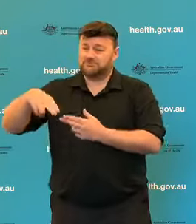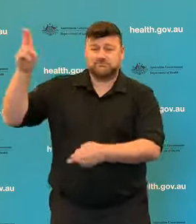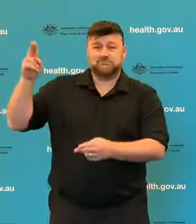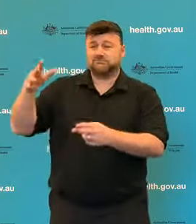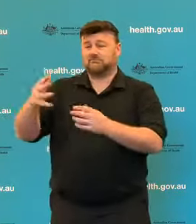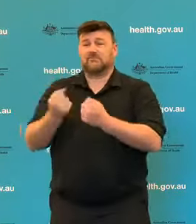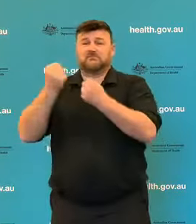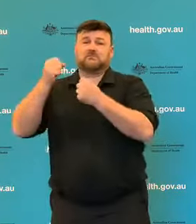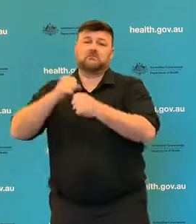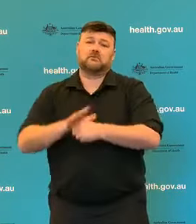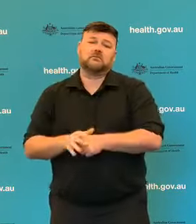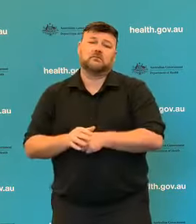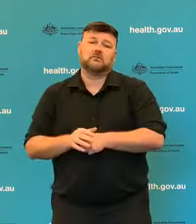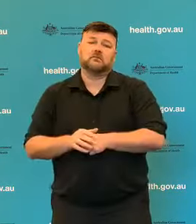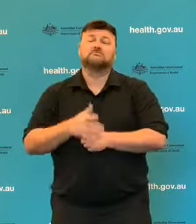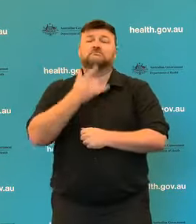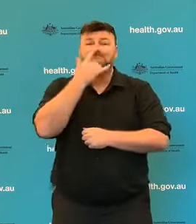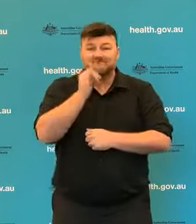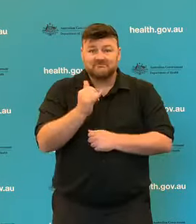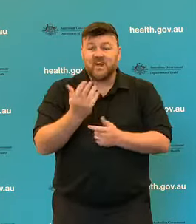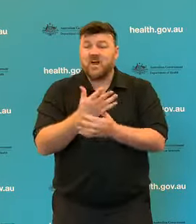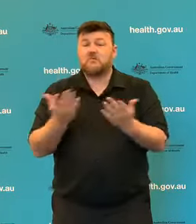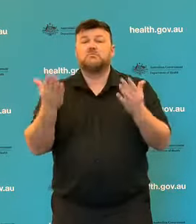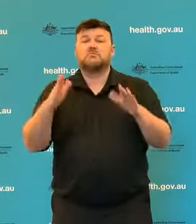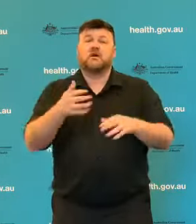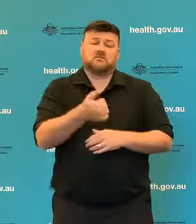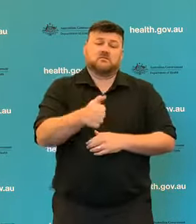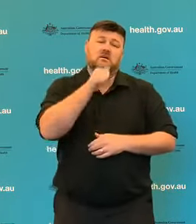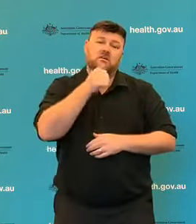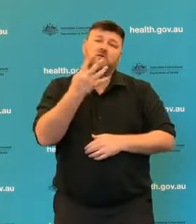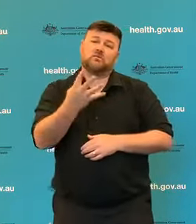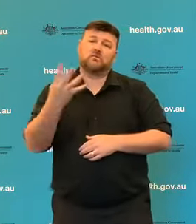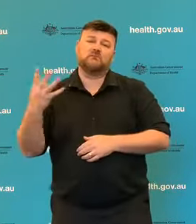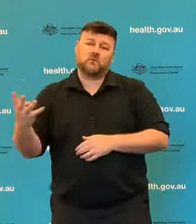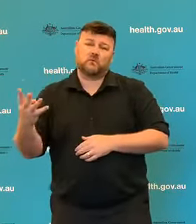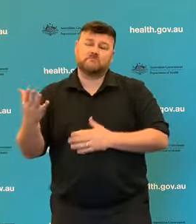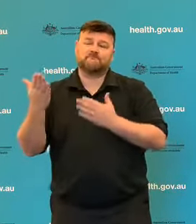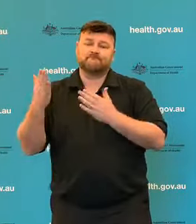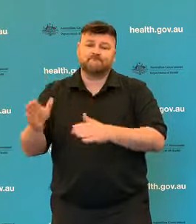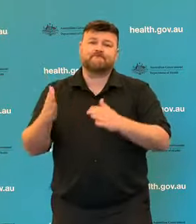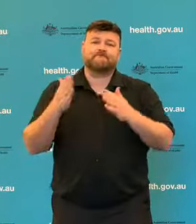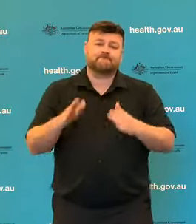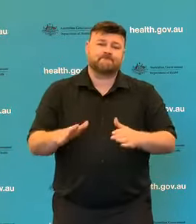and tragically an additional 644 people who have lost their lives. These stark